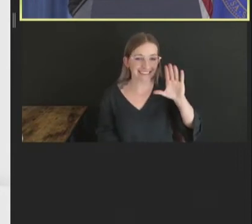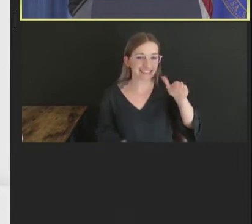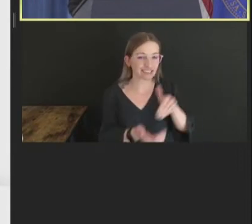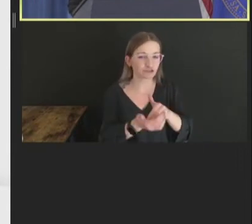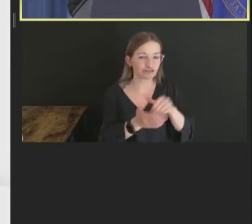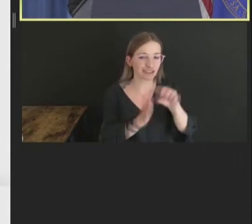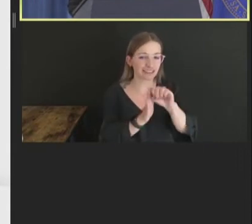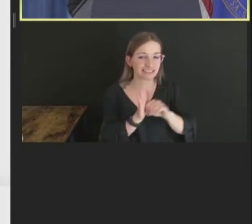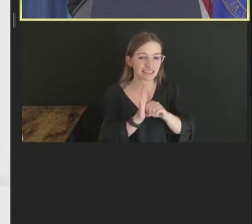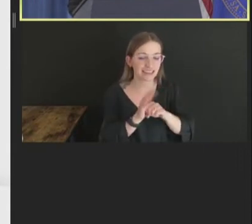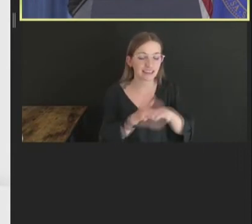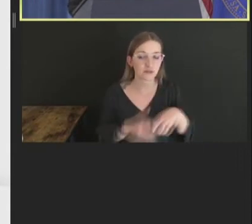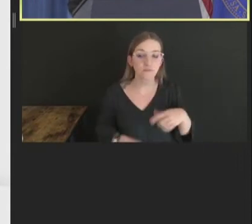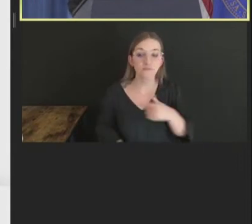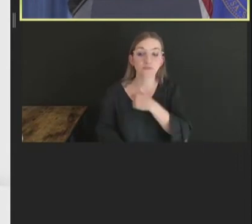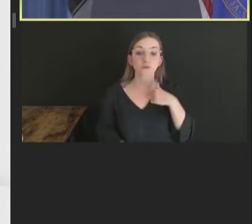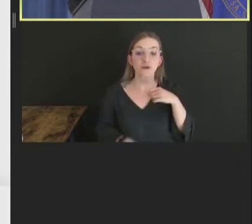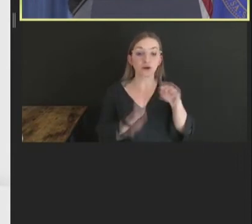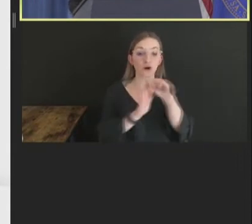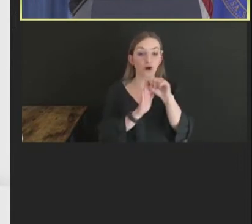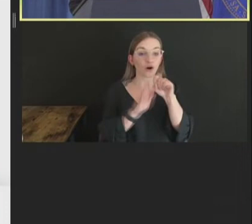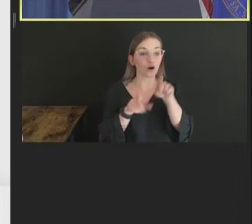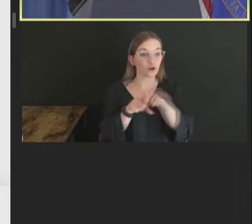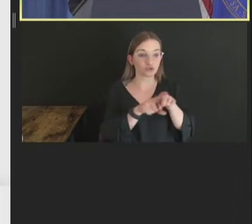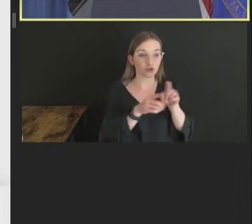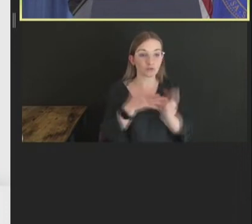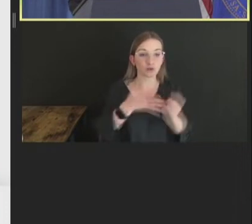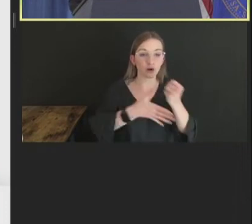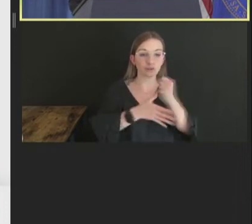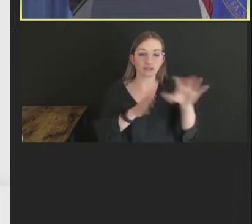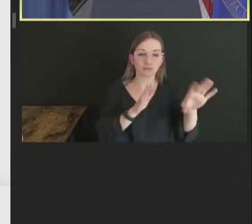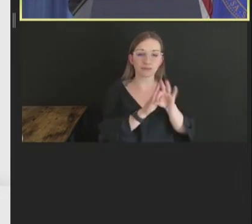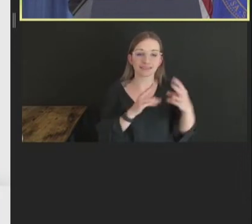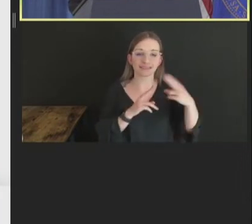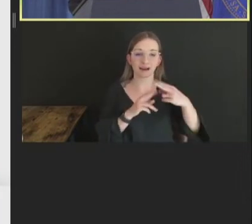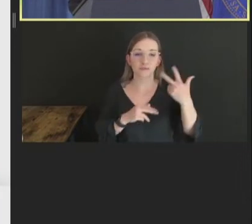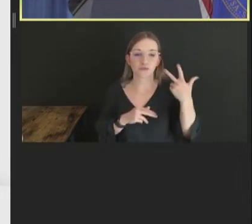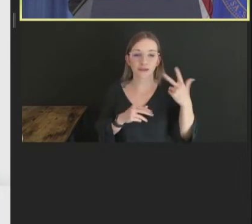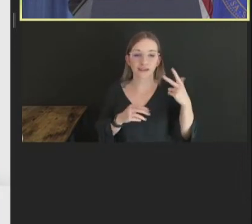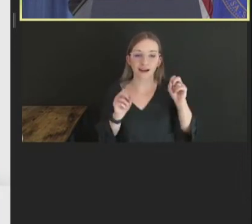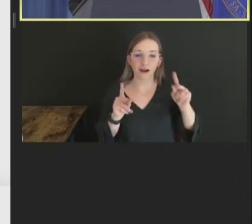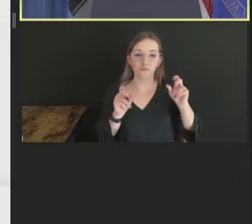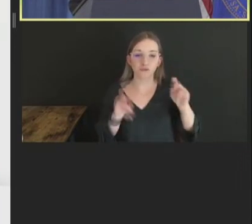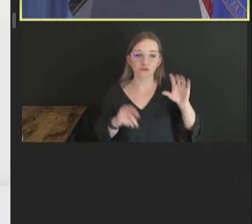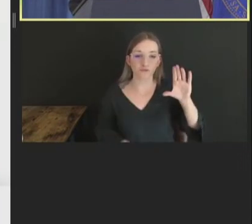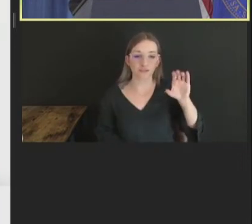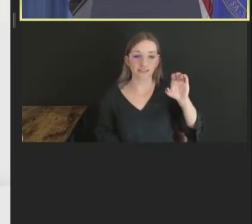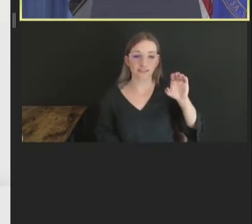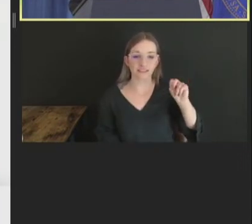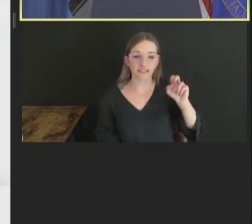prioritized -- we picked our top three opportunity census tracks within each rural county that had